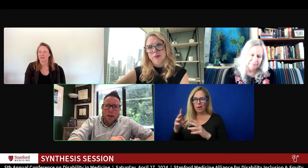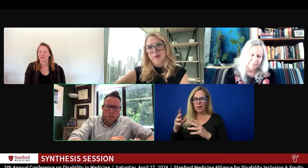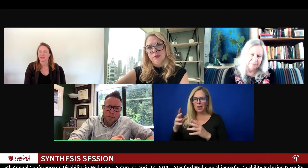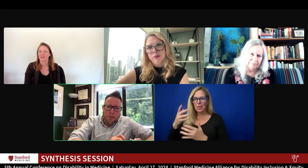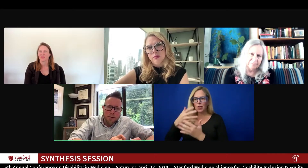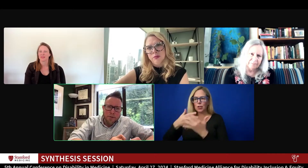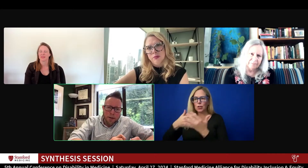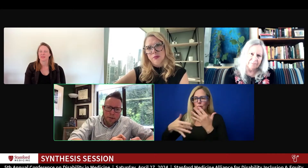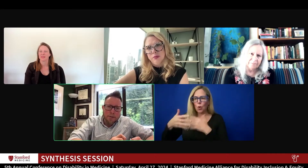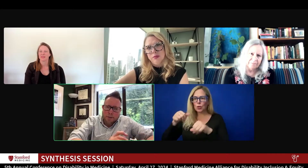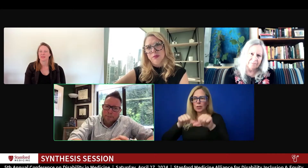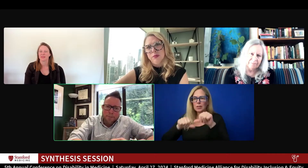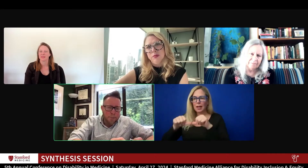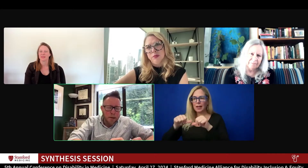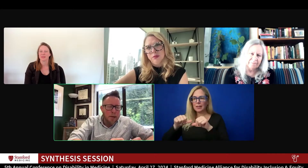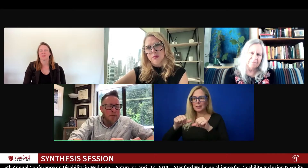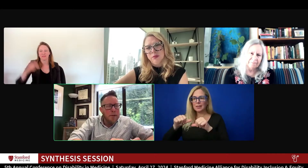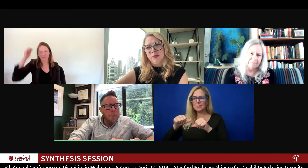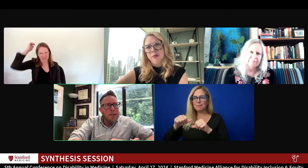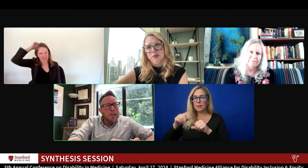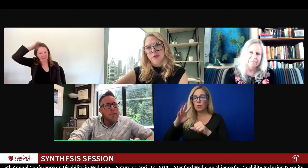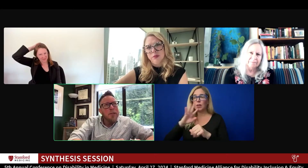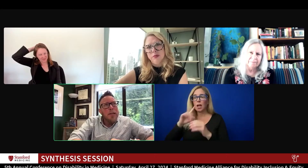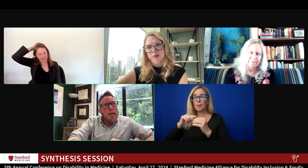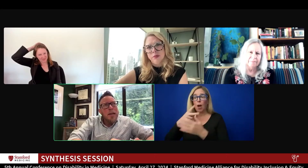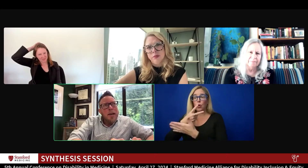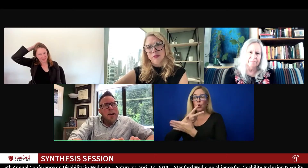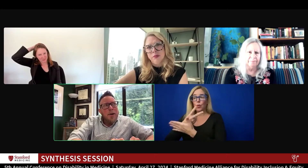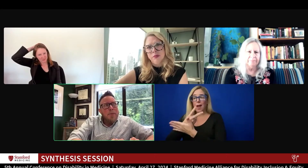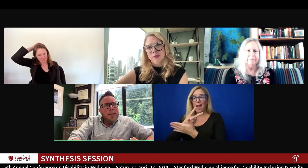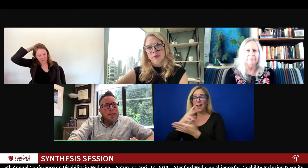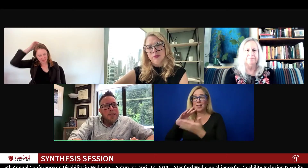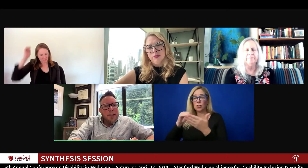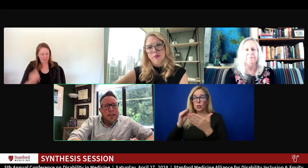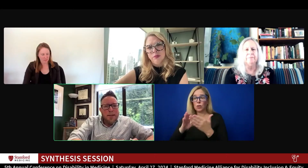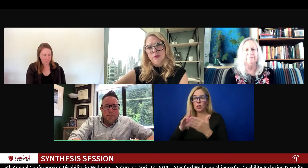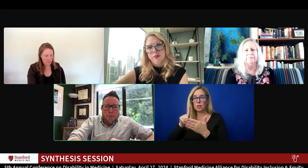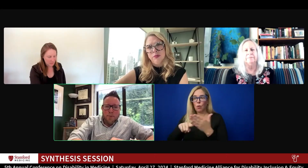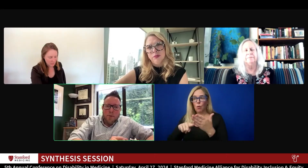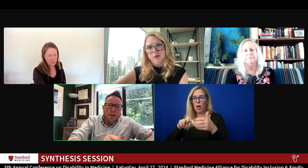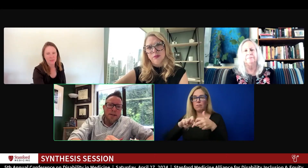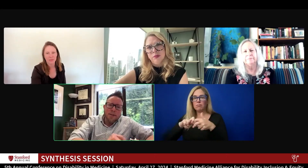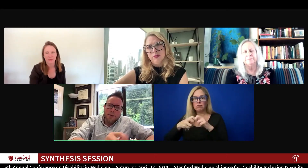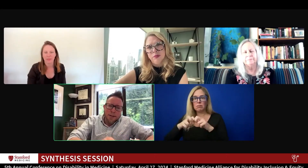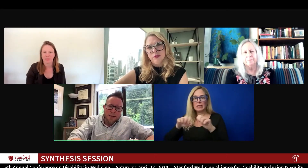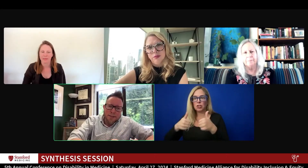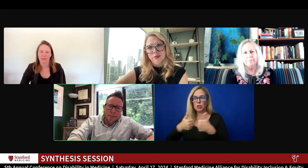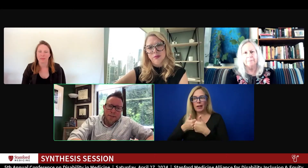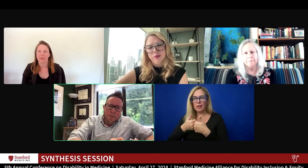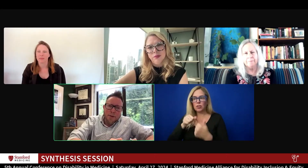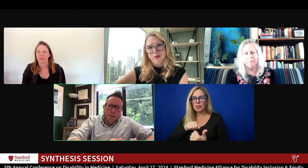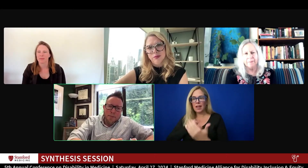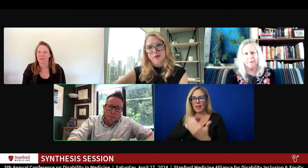graduate students face, right? They face those, but to see what is occurring among